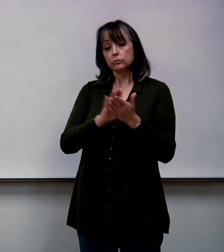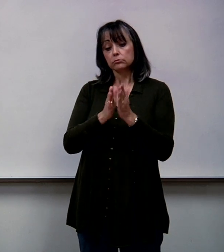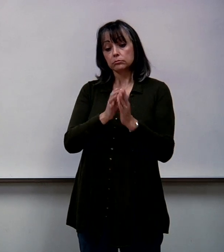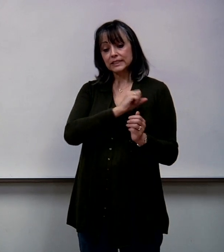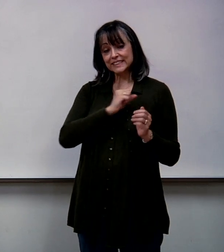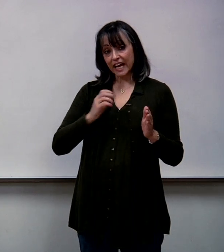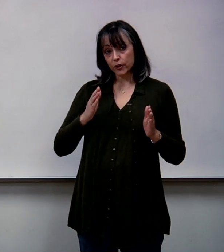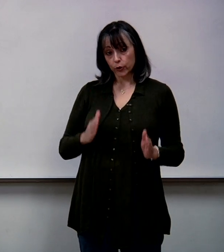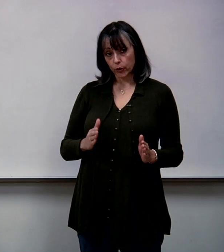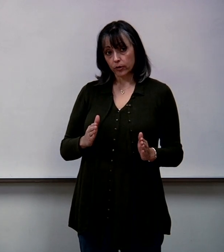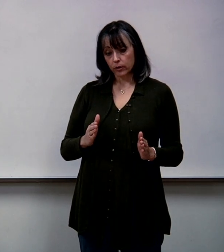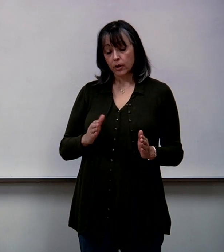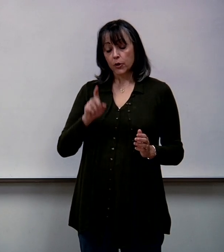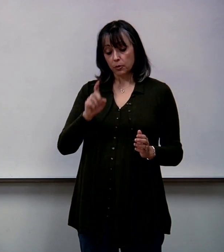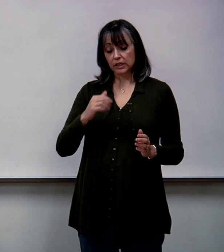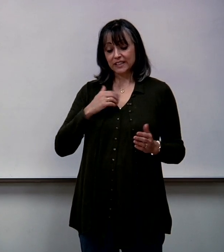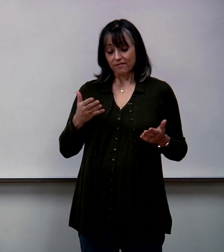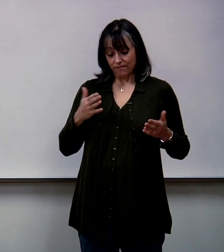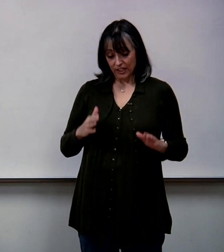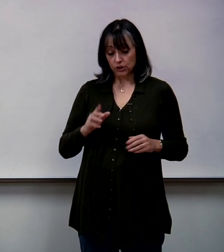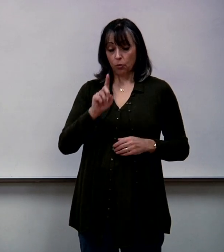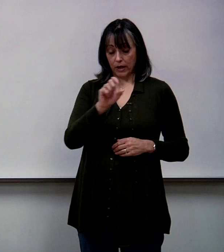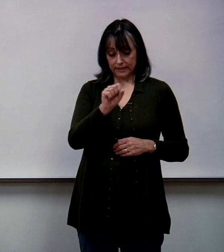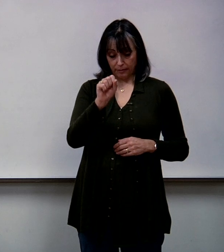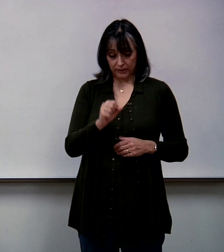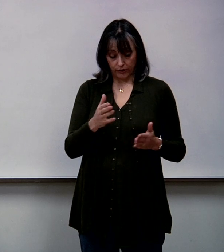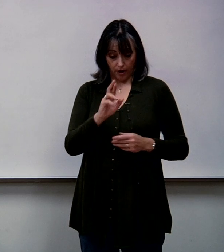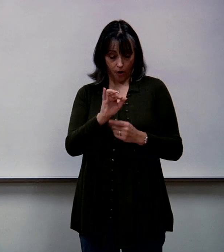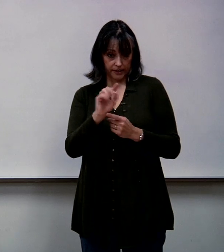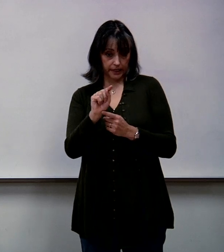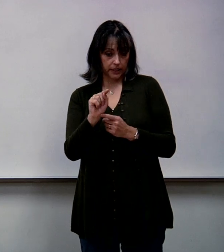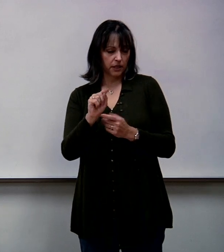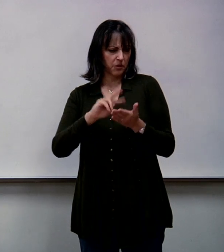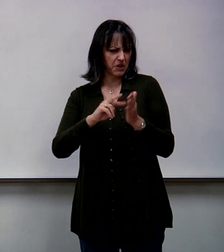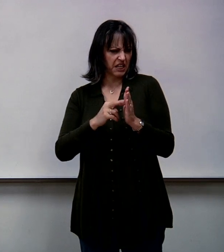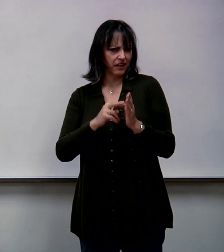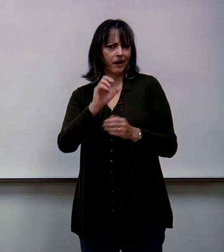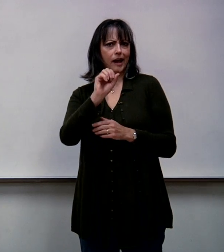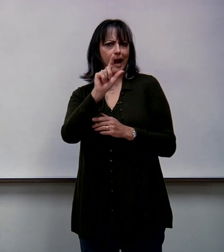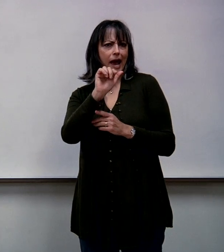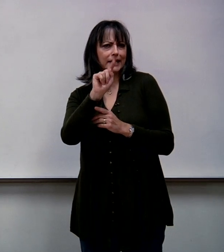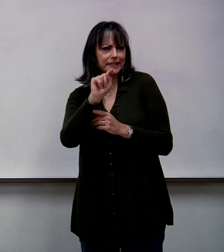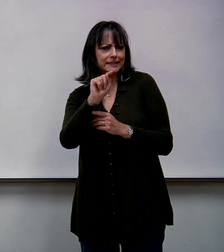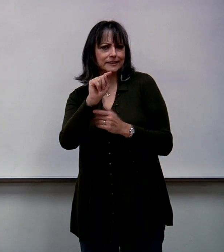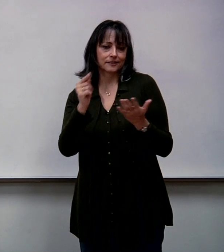you must have completed at least one semester at RIT. So you must be at least a first year student. Some what obvious